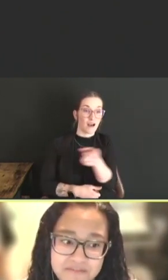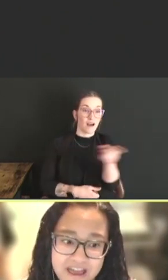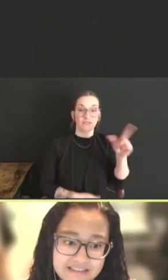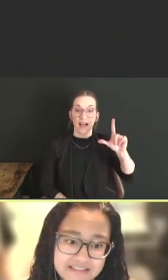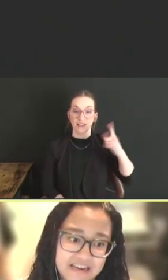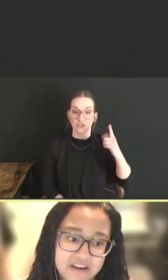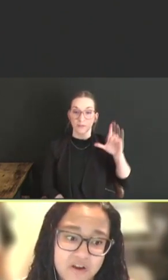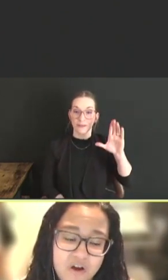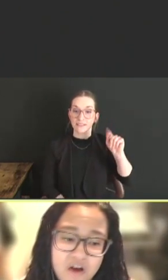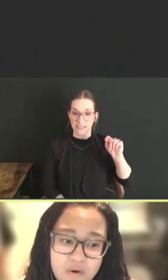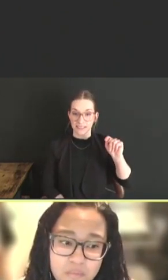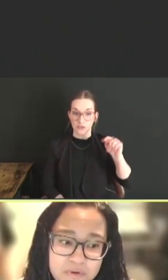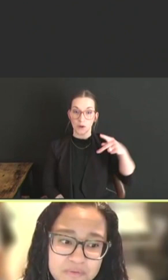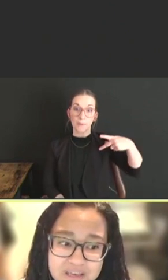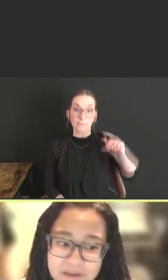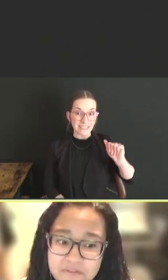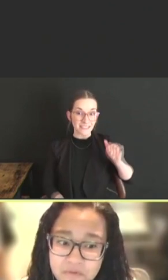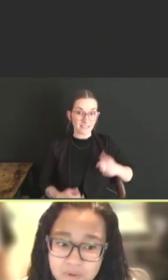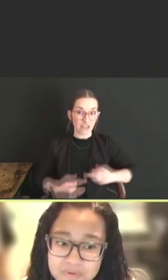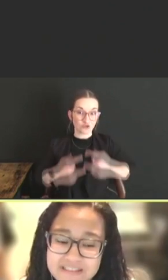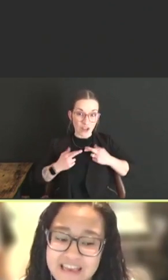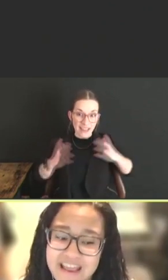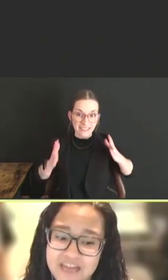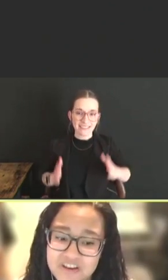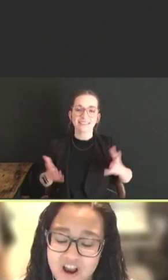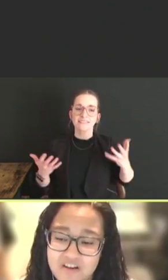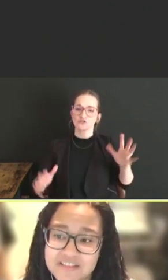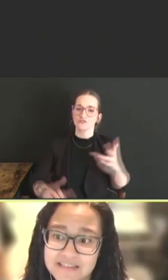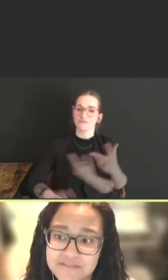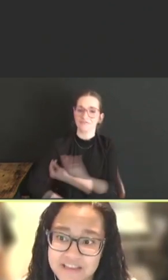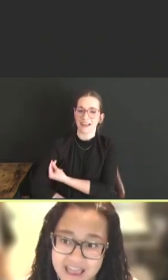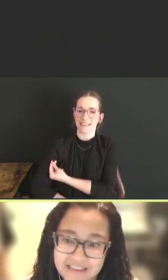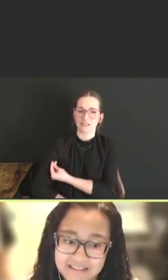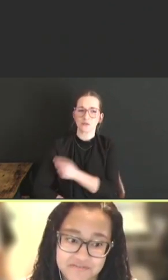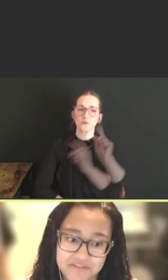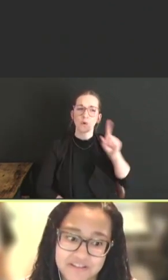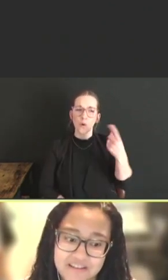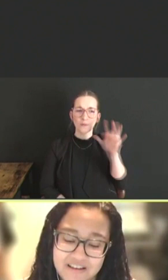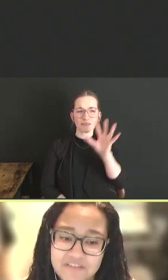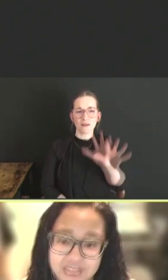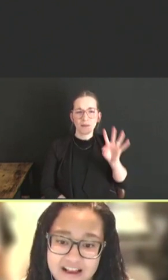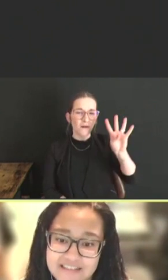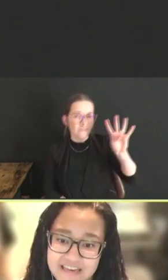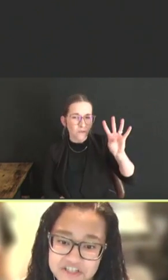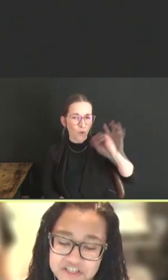been vaccinated, with only about four percent having not received any level of vaccination.